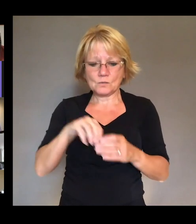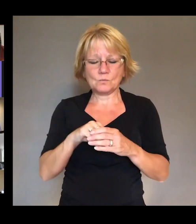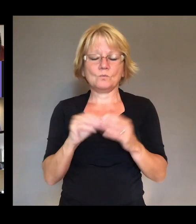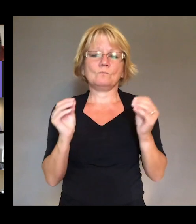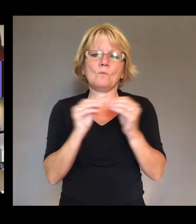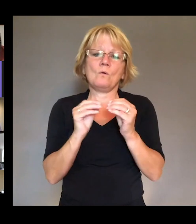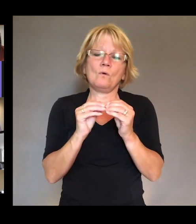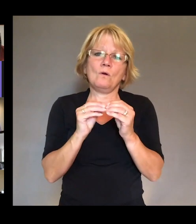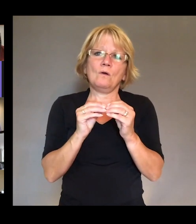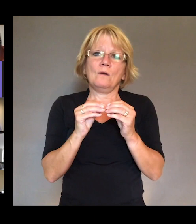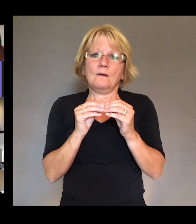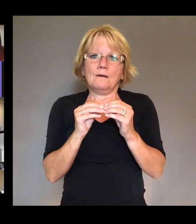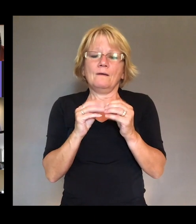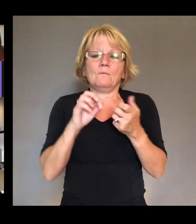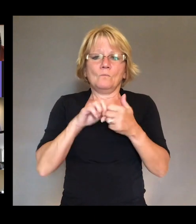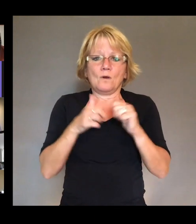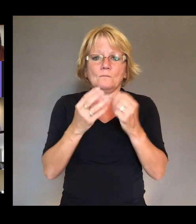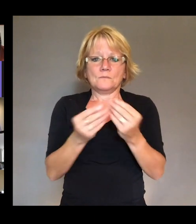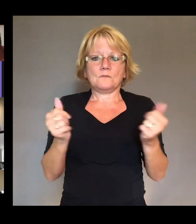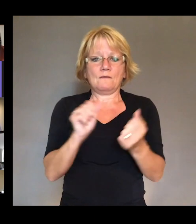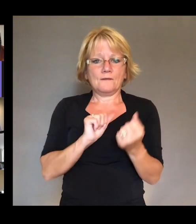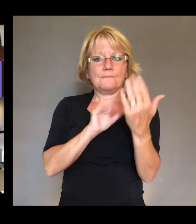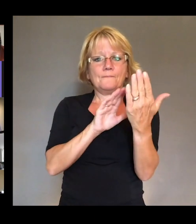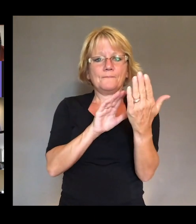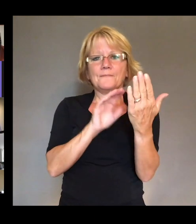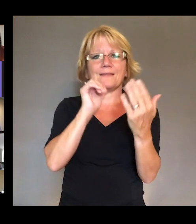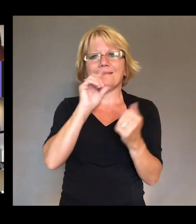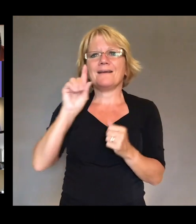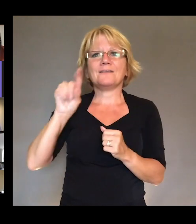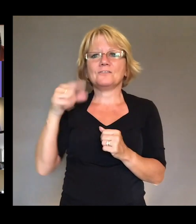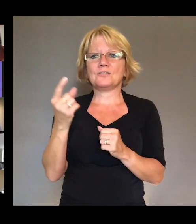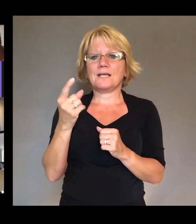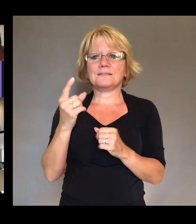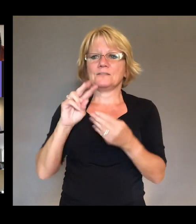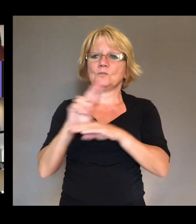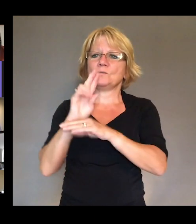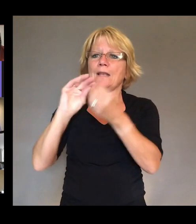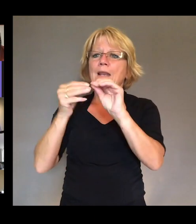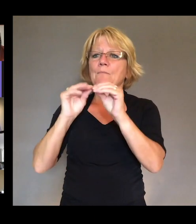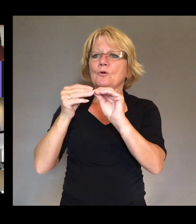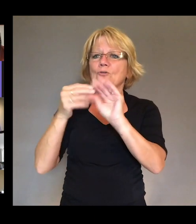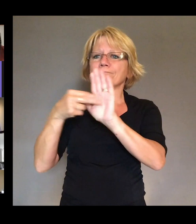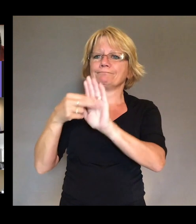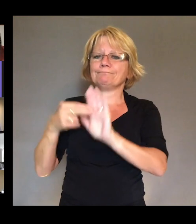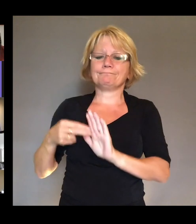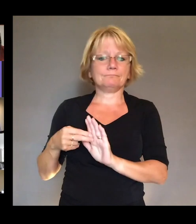to include more of a problem solving approach, that's not just using numerical values